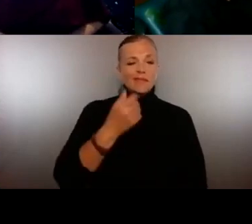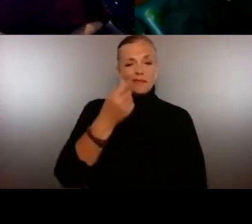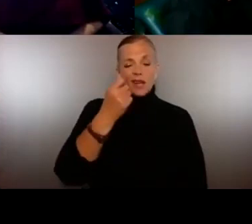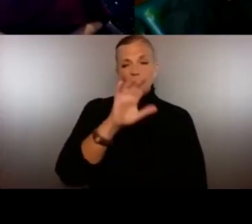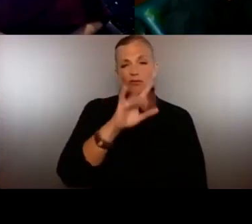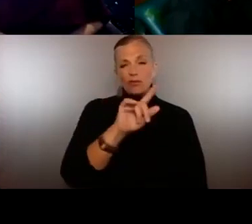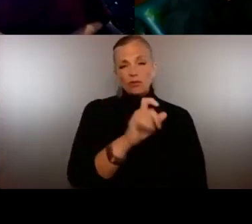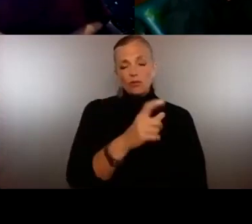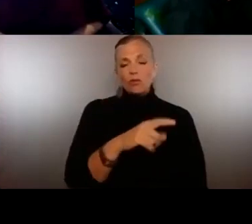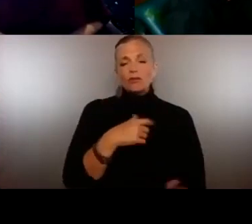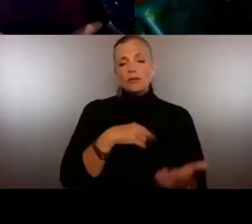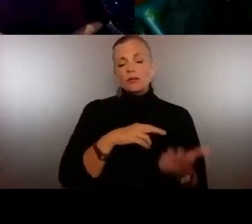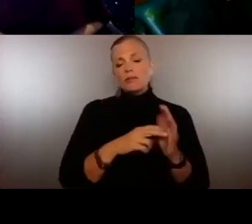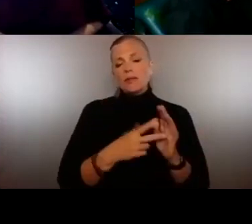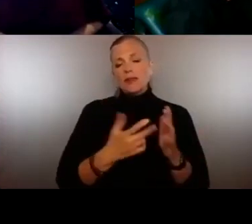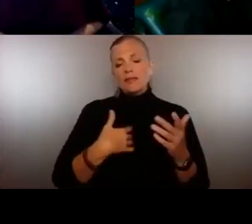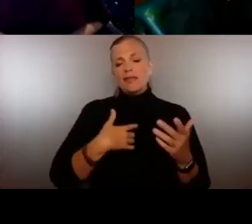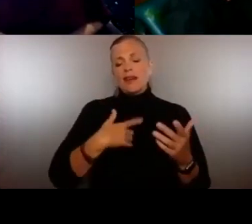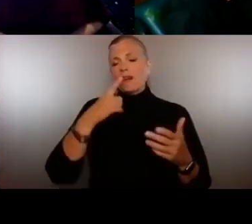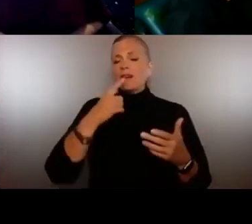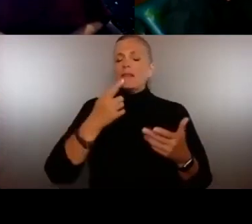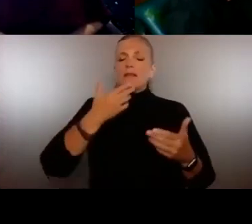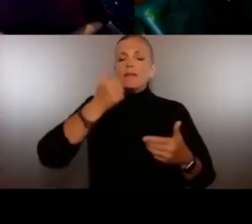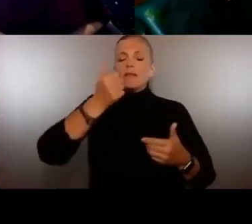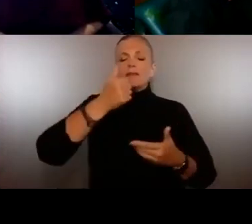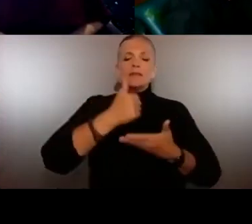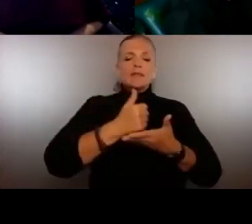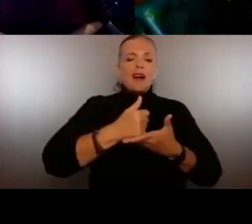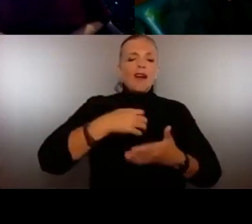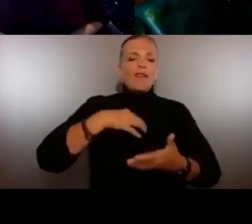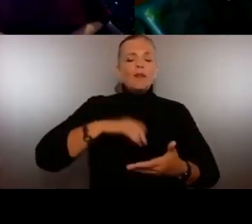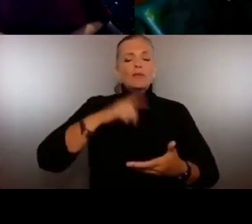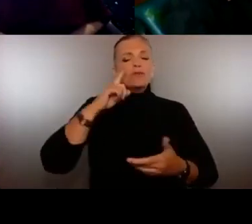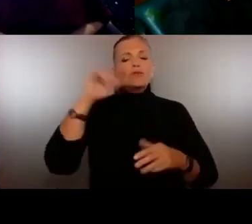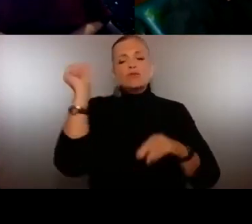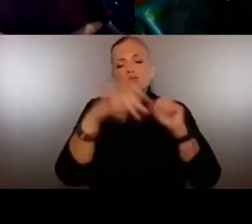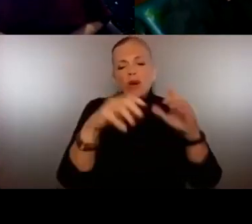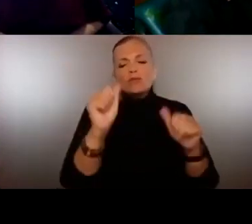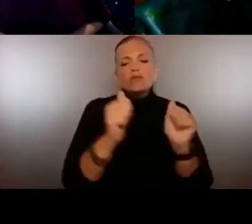on how to manage their frustrations, because they come and go.